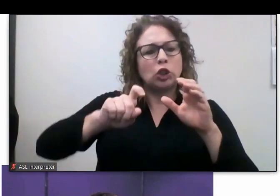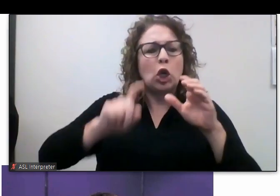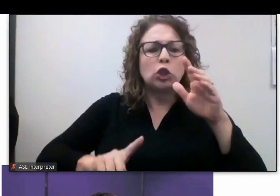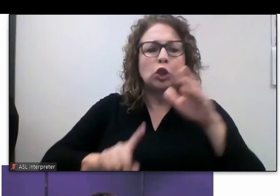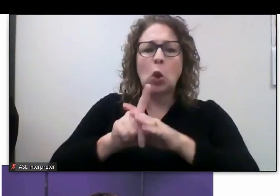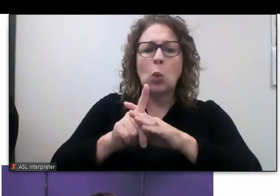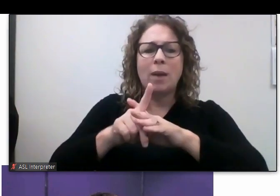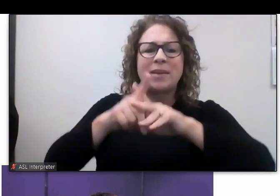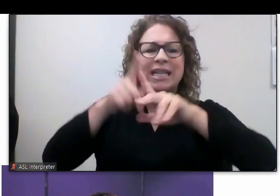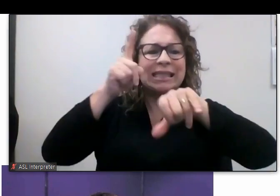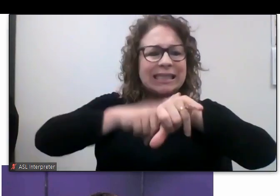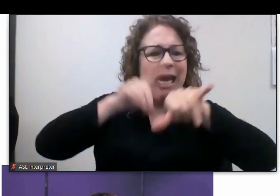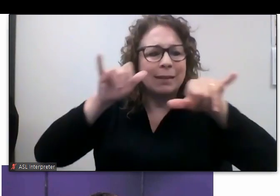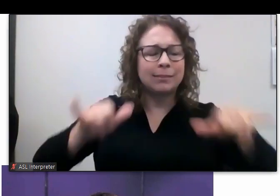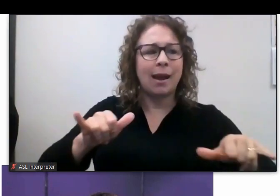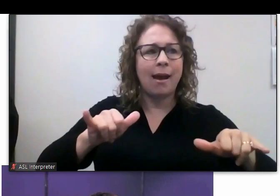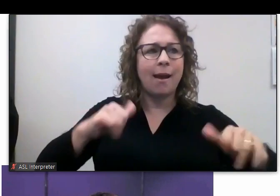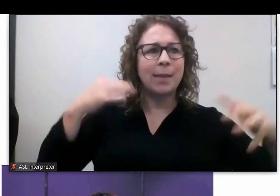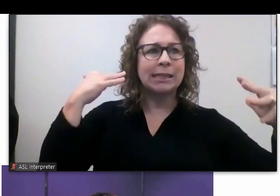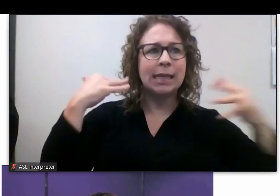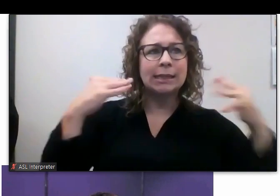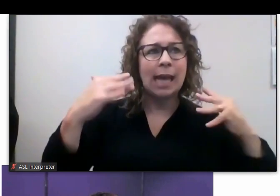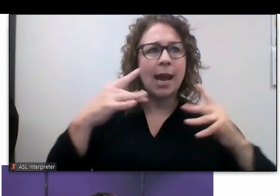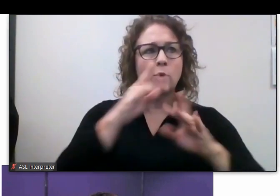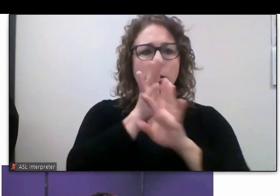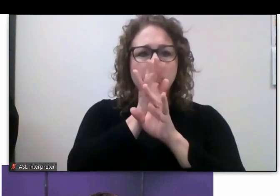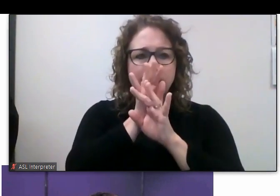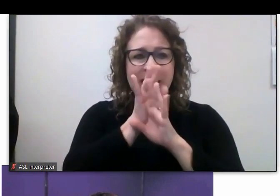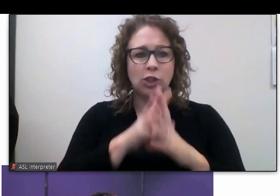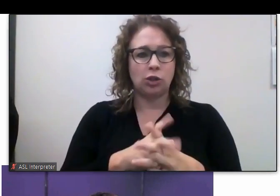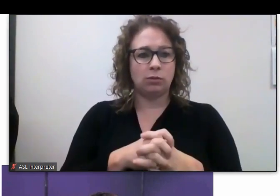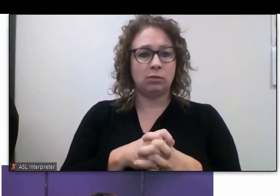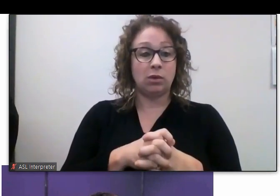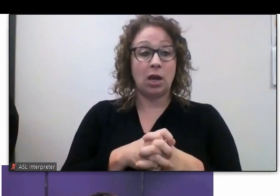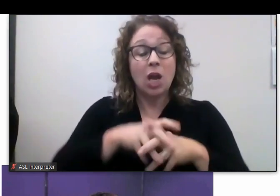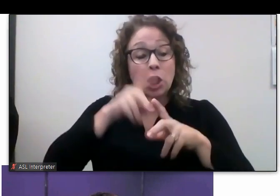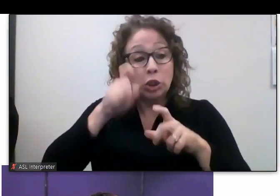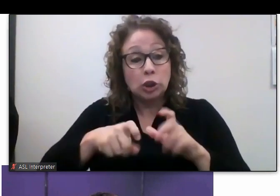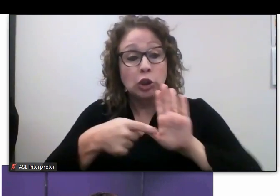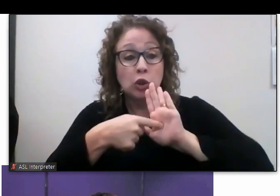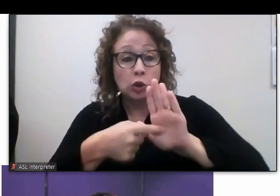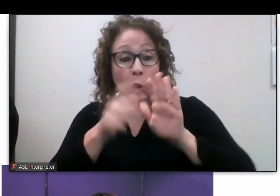as the sound or speech they're captioning. They should capture important audio information